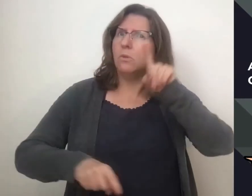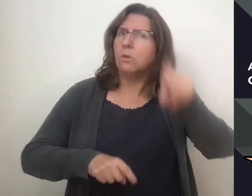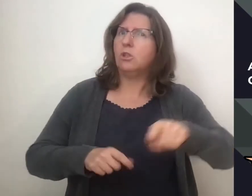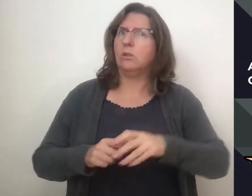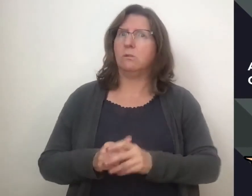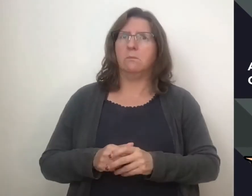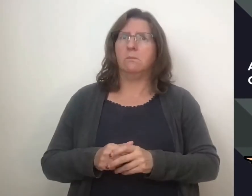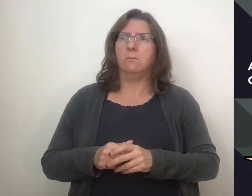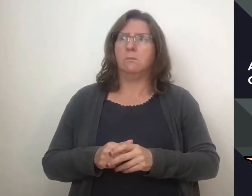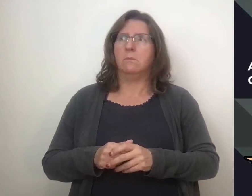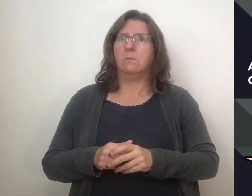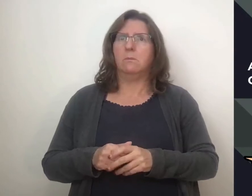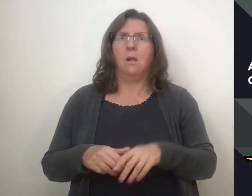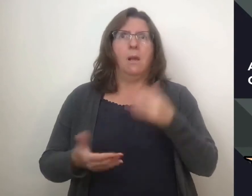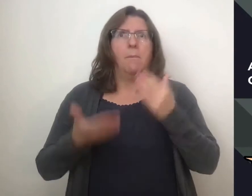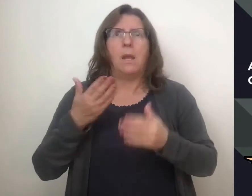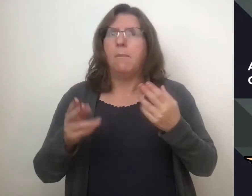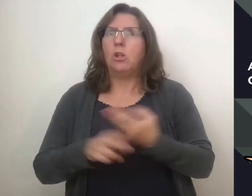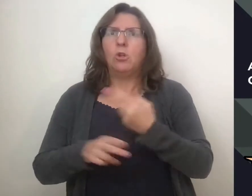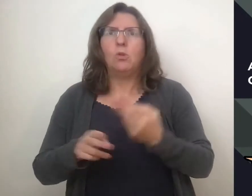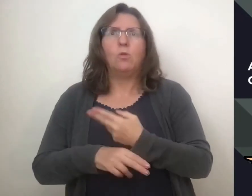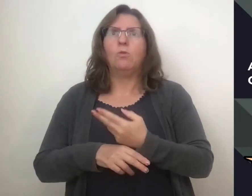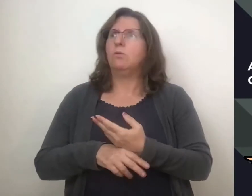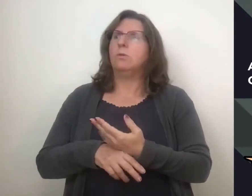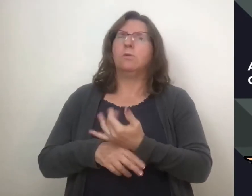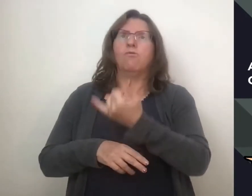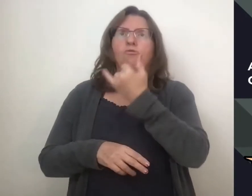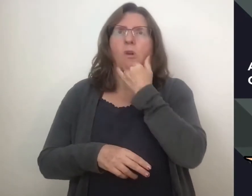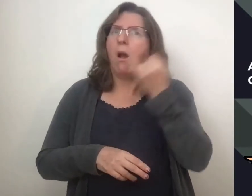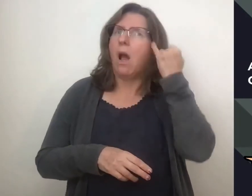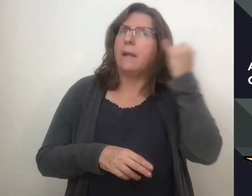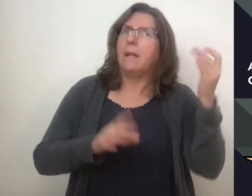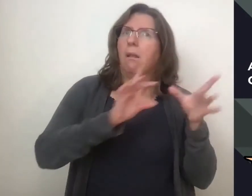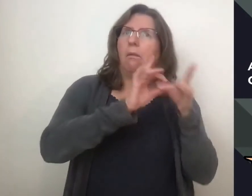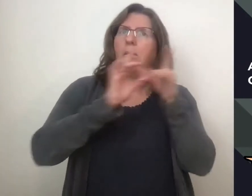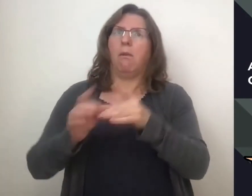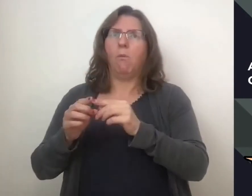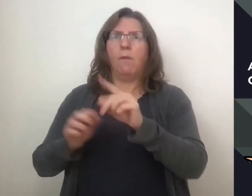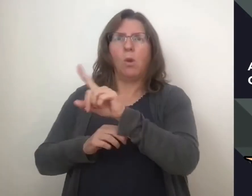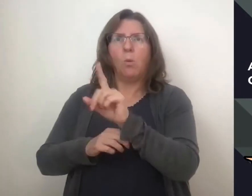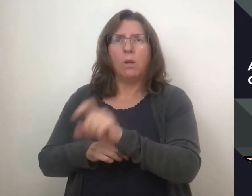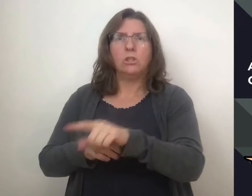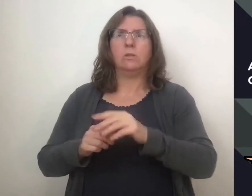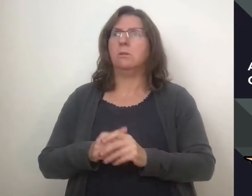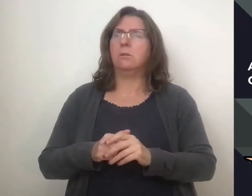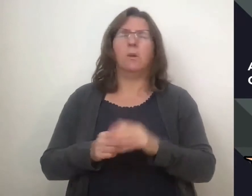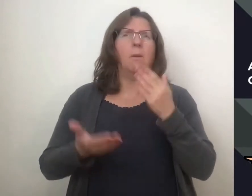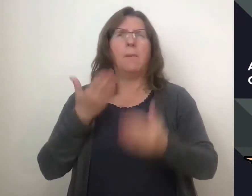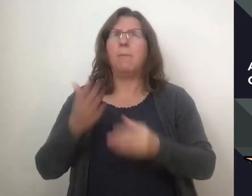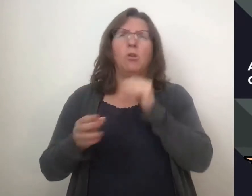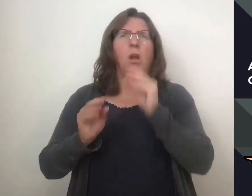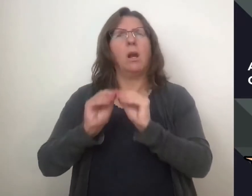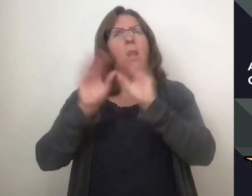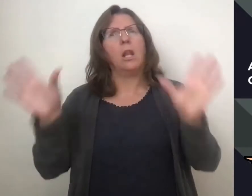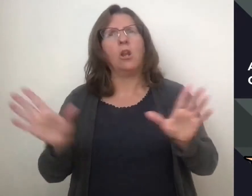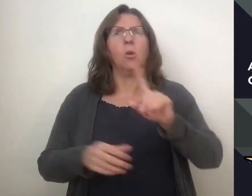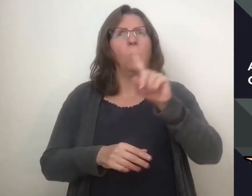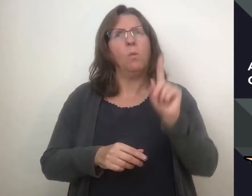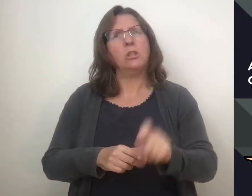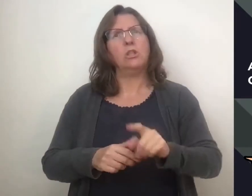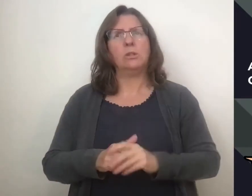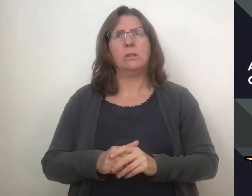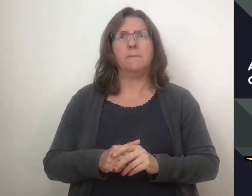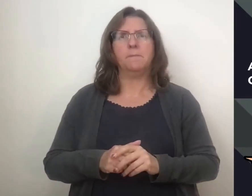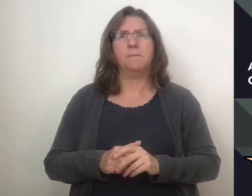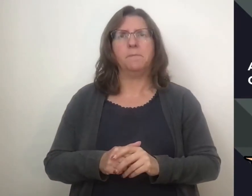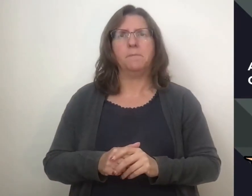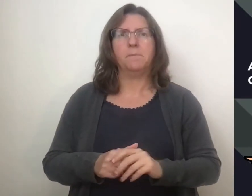They may not know how to construct a question or confusingly misapplies a thought as a question.